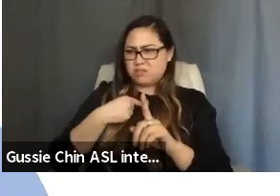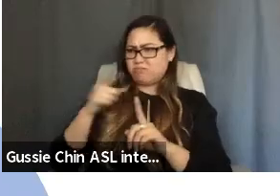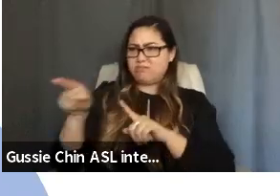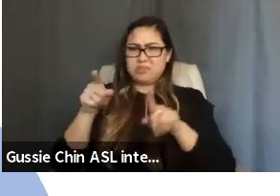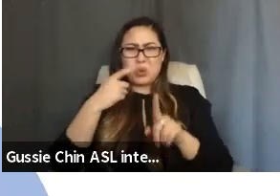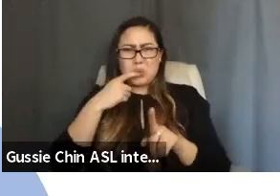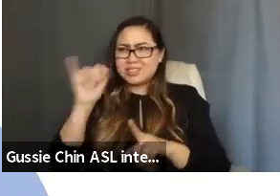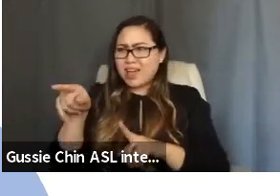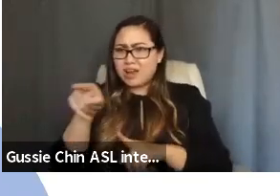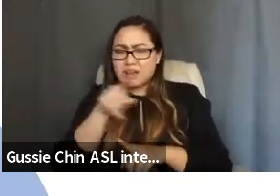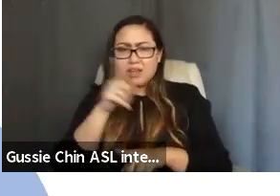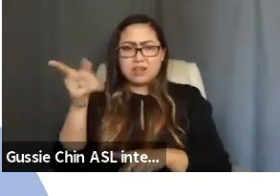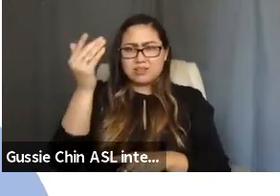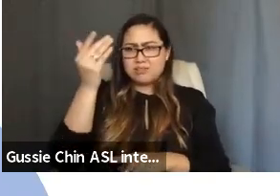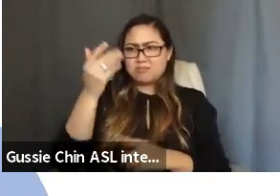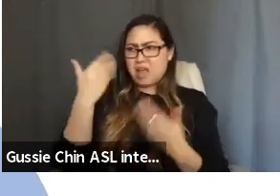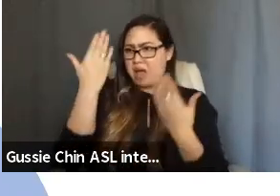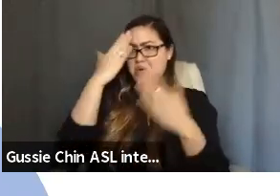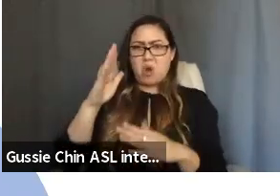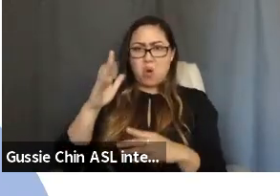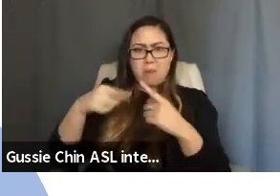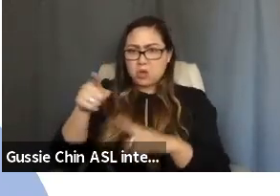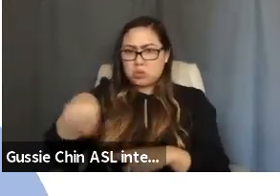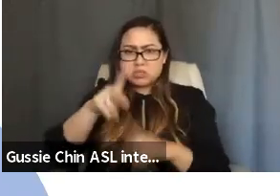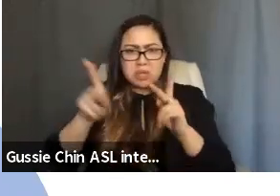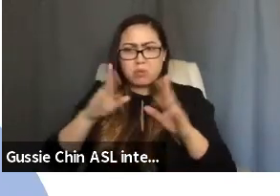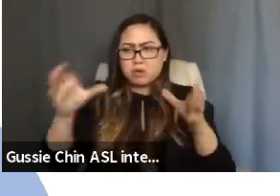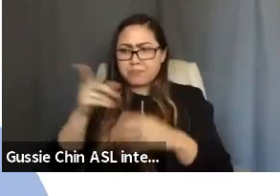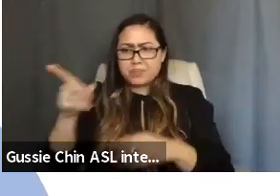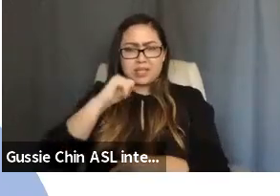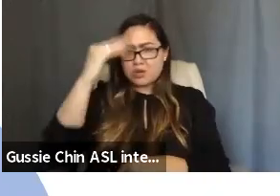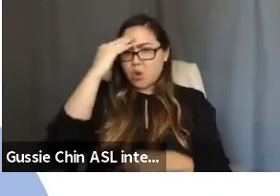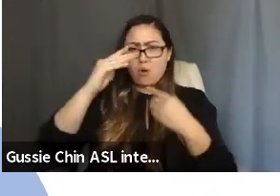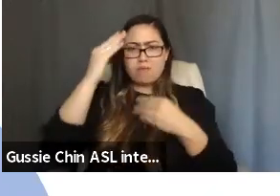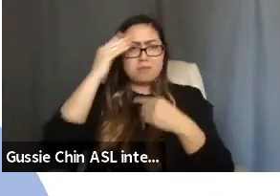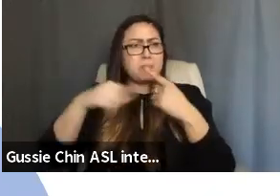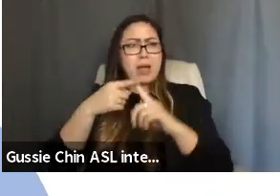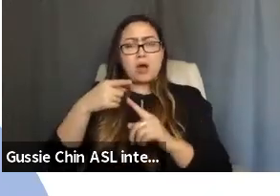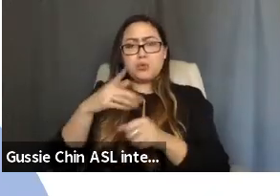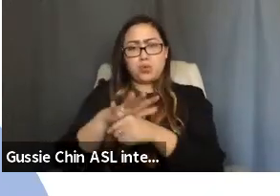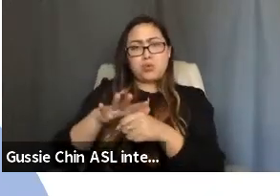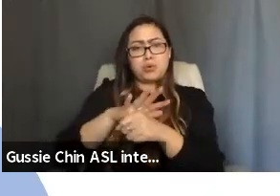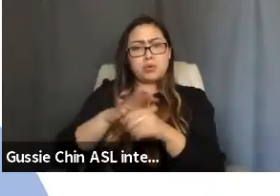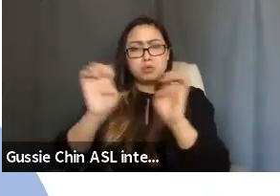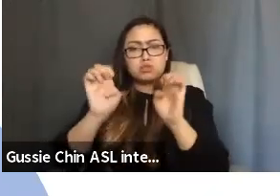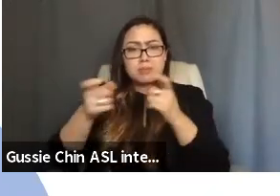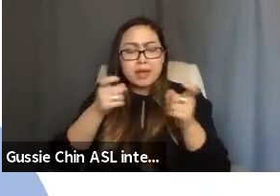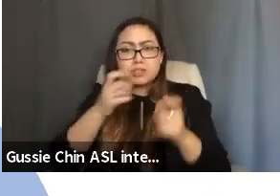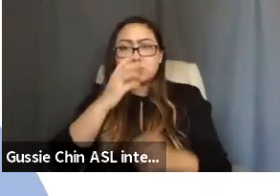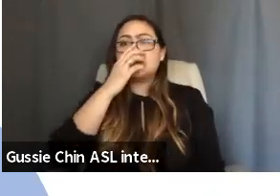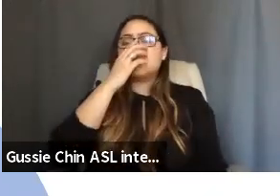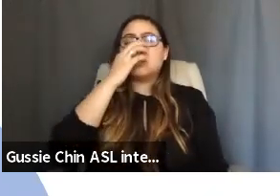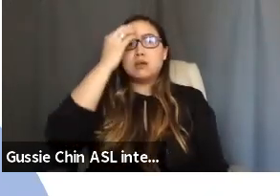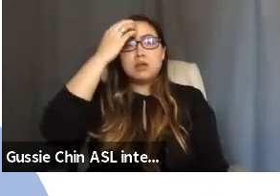about emergency management systems. They weren't familiar with local emergency managers. They don't